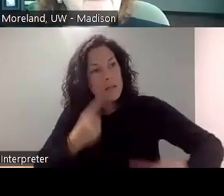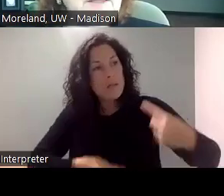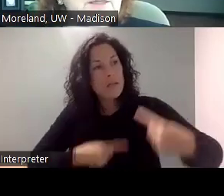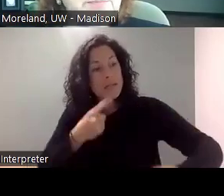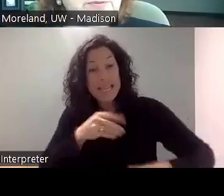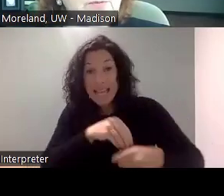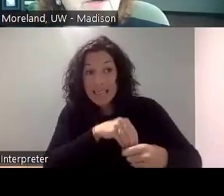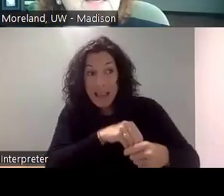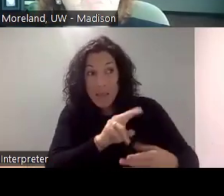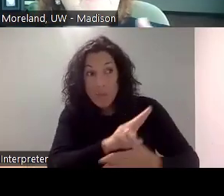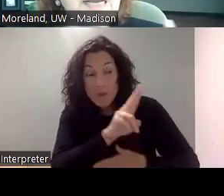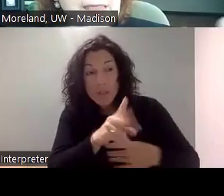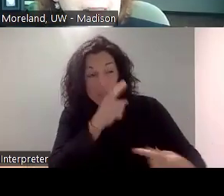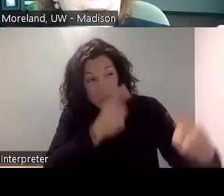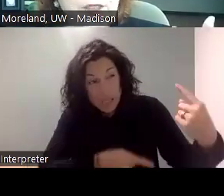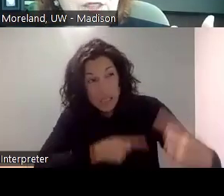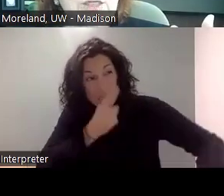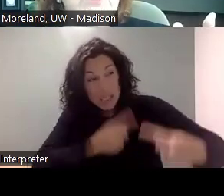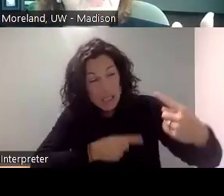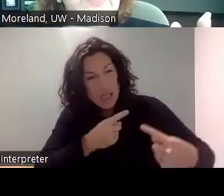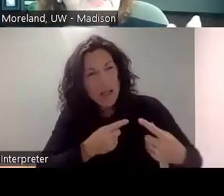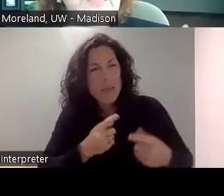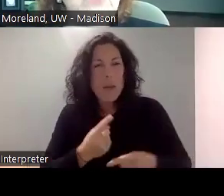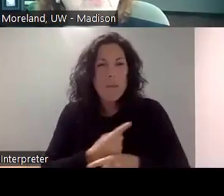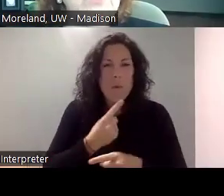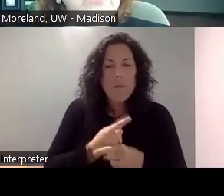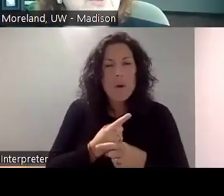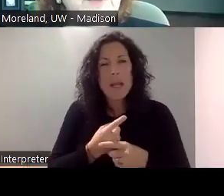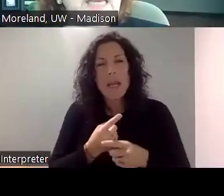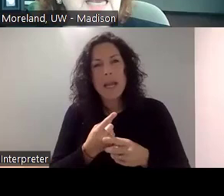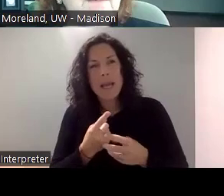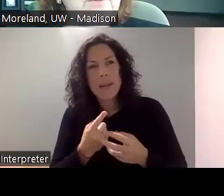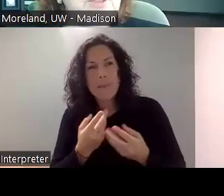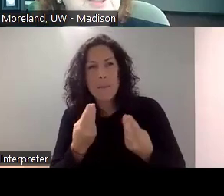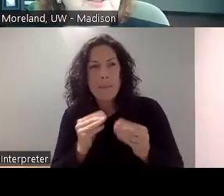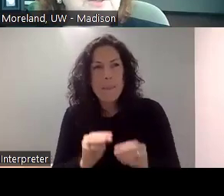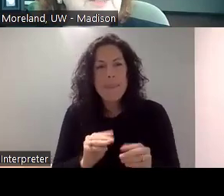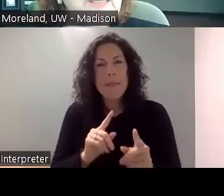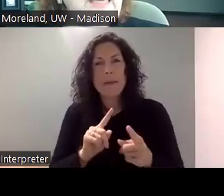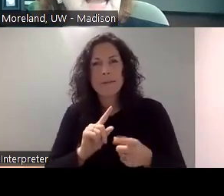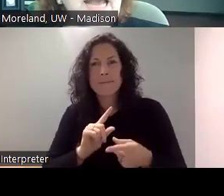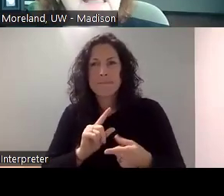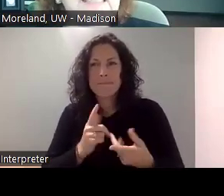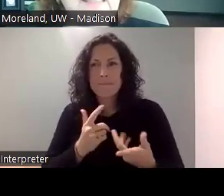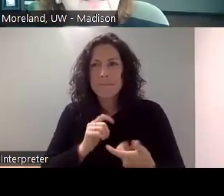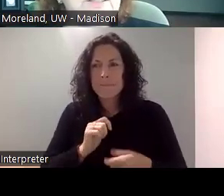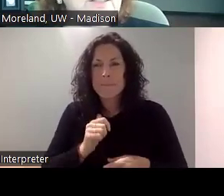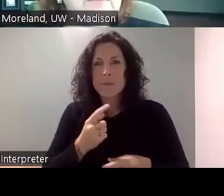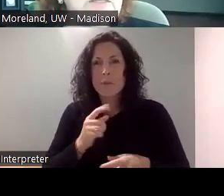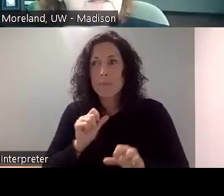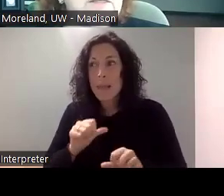about the appropriate mechanism to use in order to be able to access the services